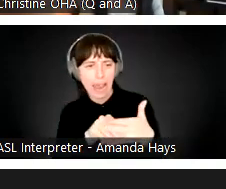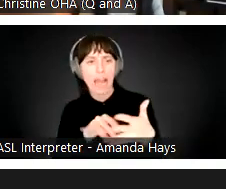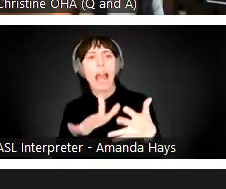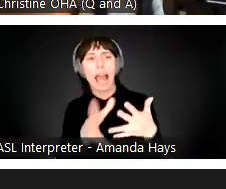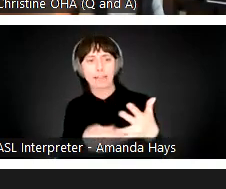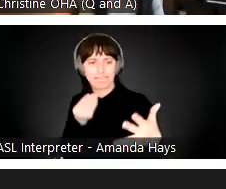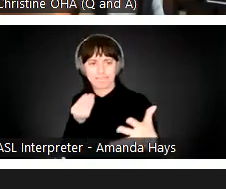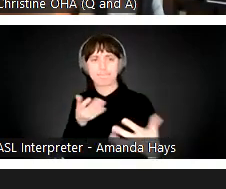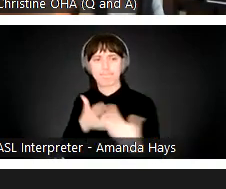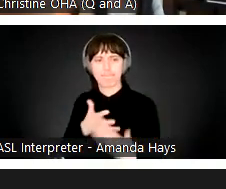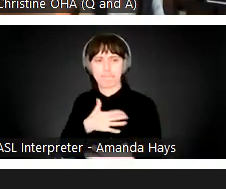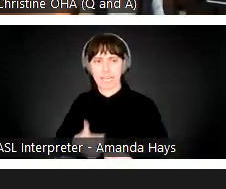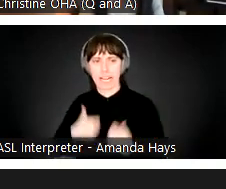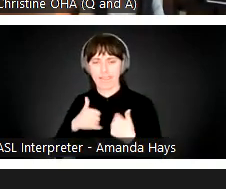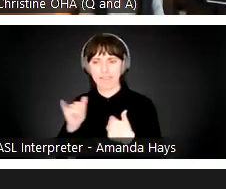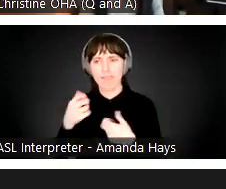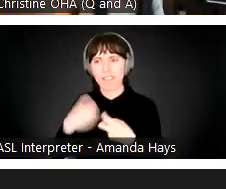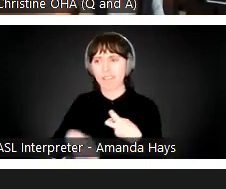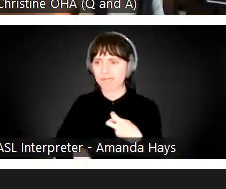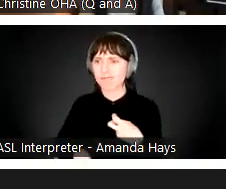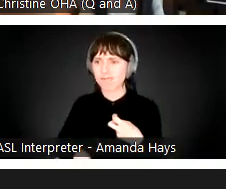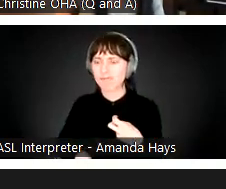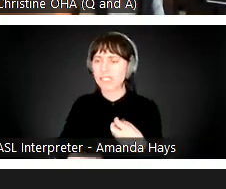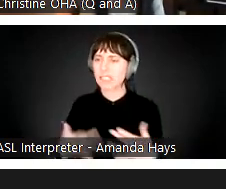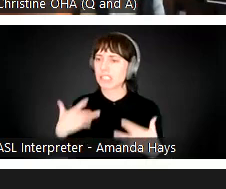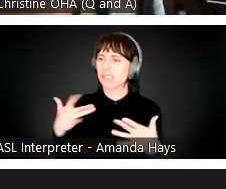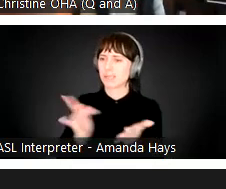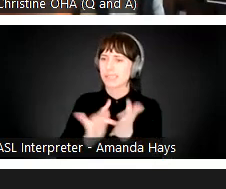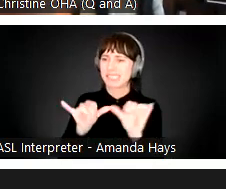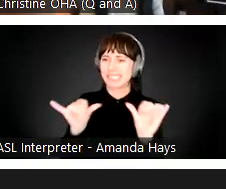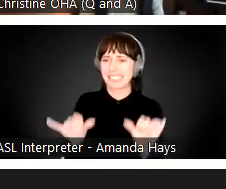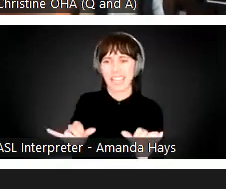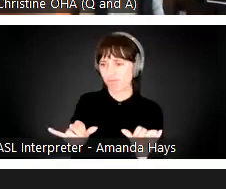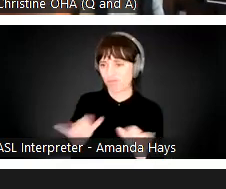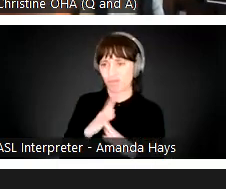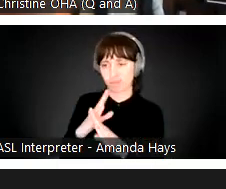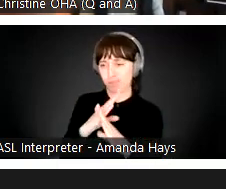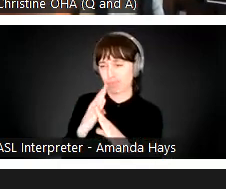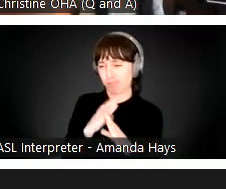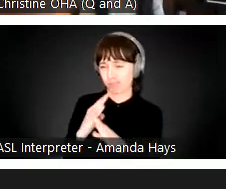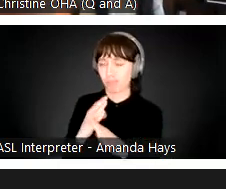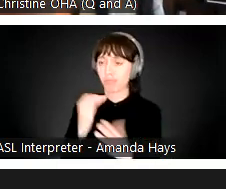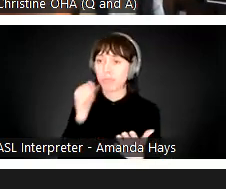that's tough because I don't think, typically, the medical system does that for you in any other illness, if we had